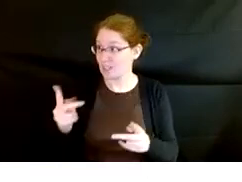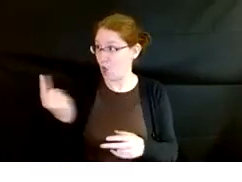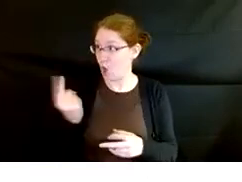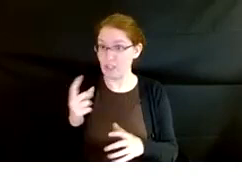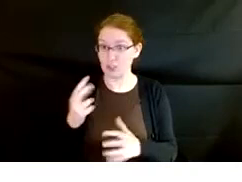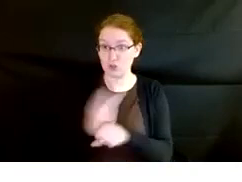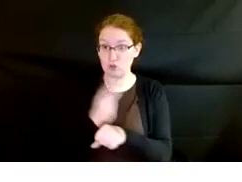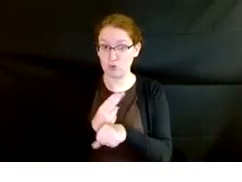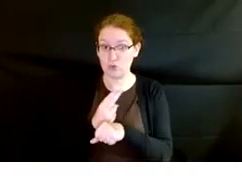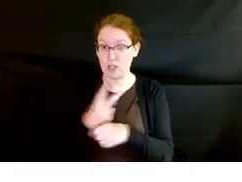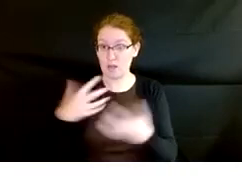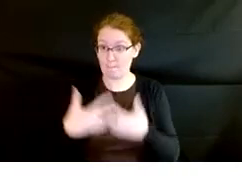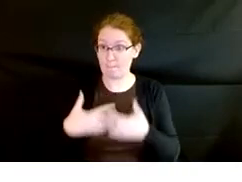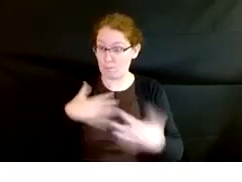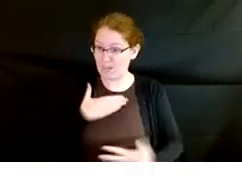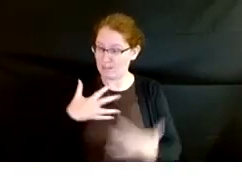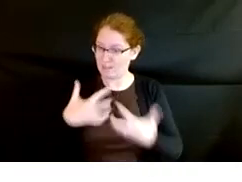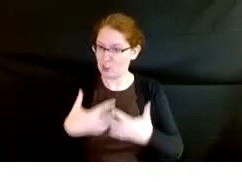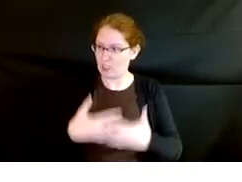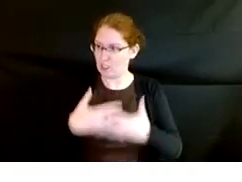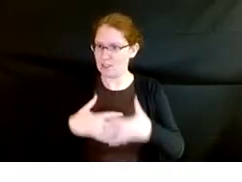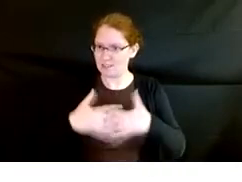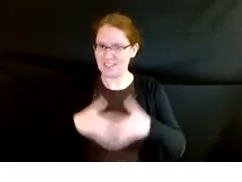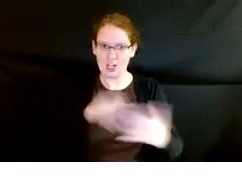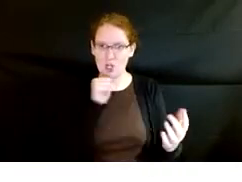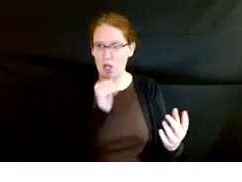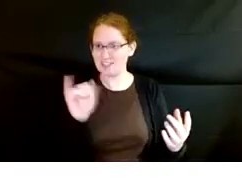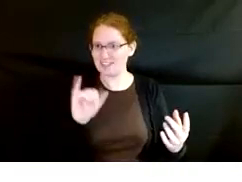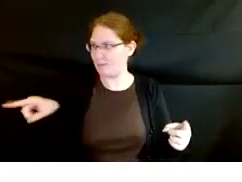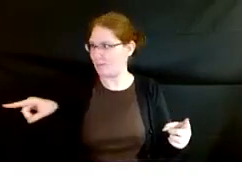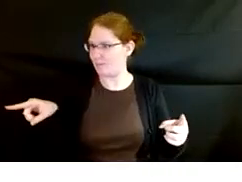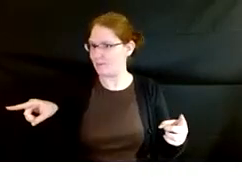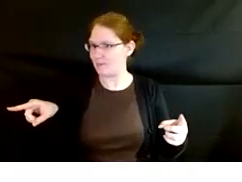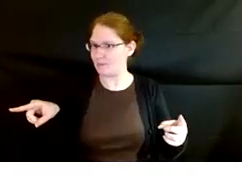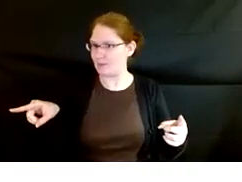is not going to meet uh the same standard as somebody with an acute injury... so, so we wanted to